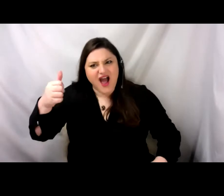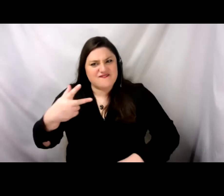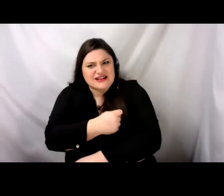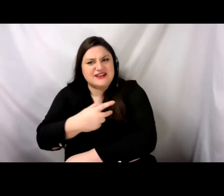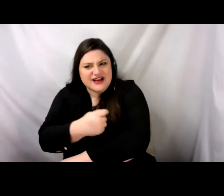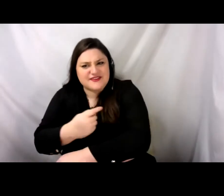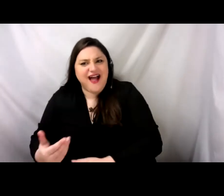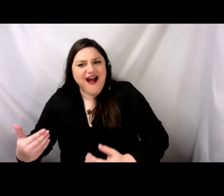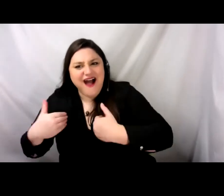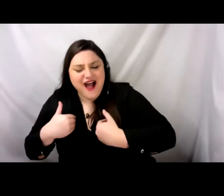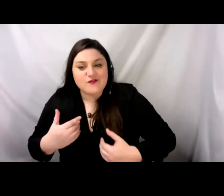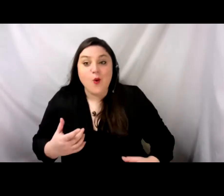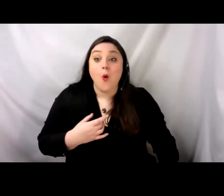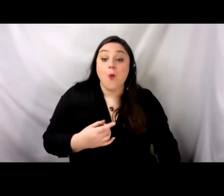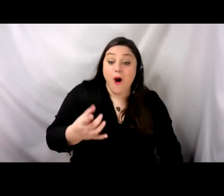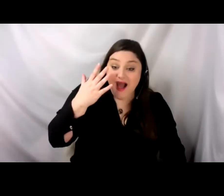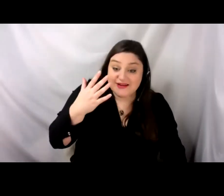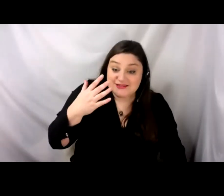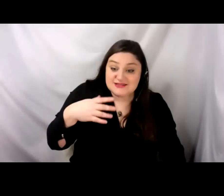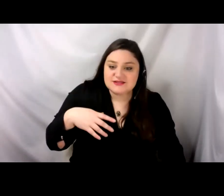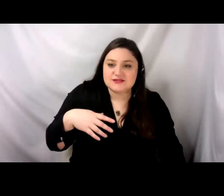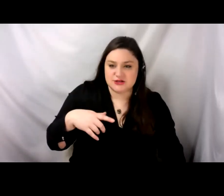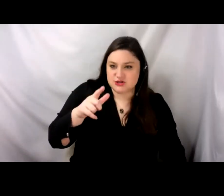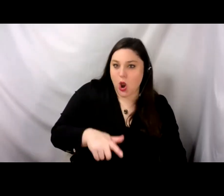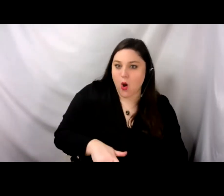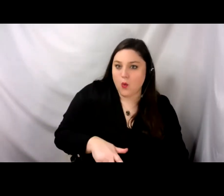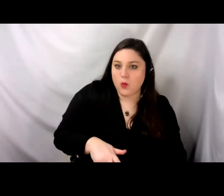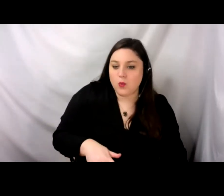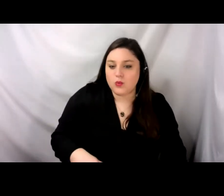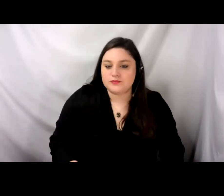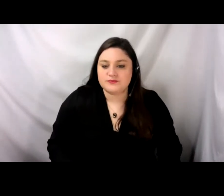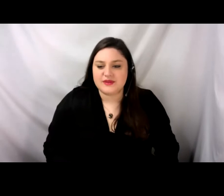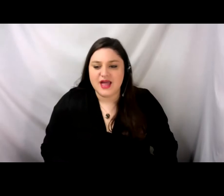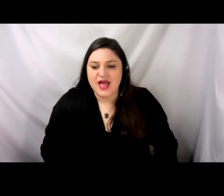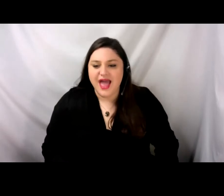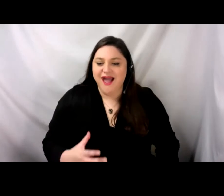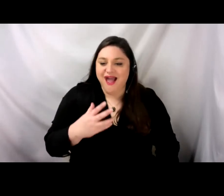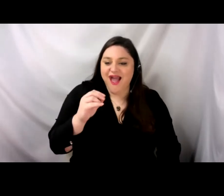I wanted to say that because we want to be careful how we talk about